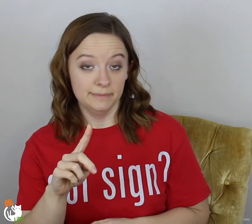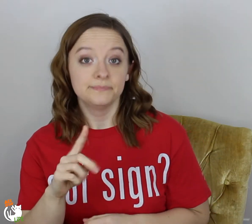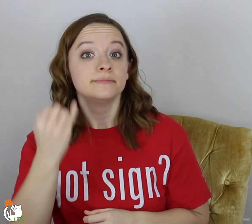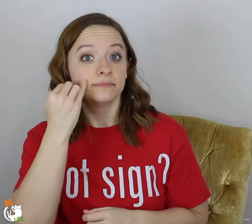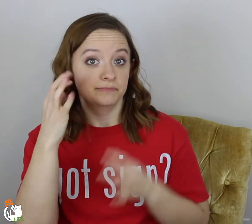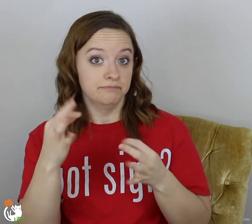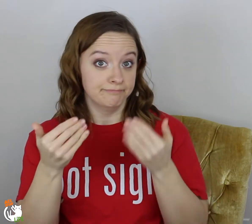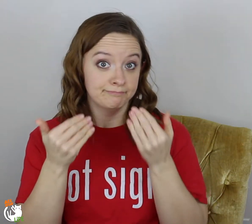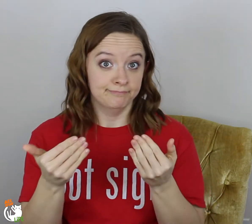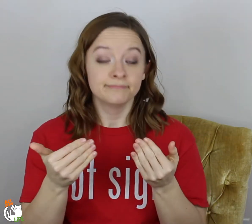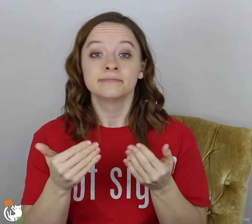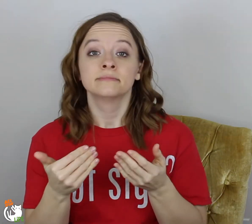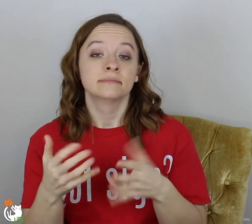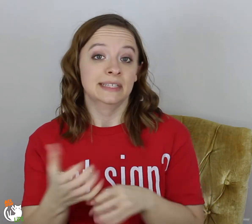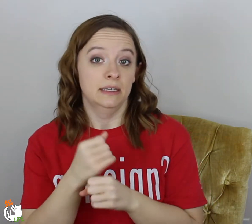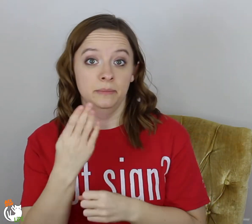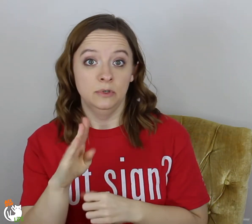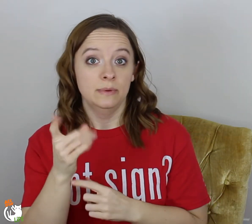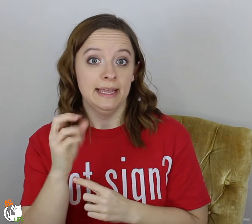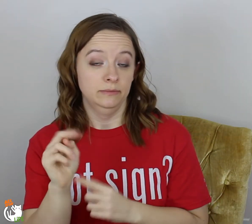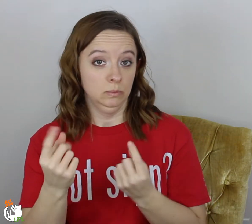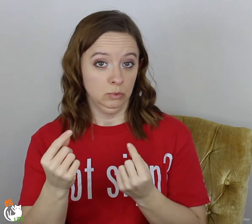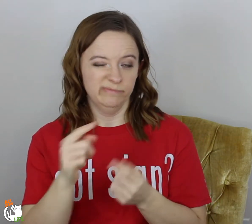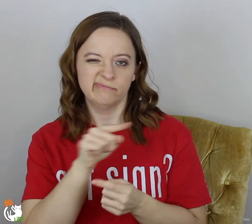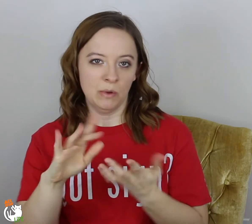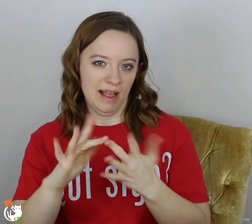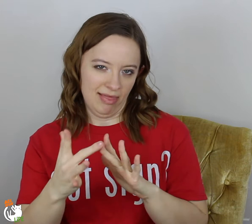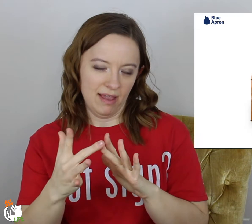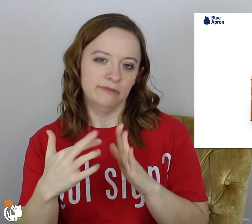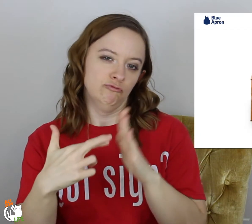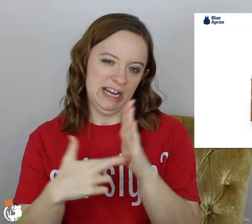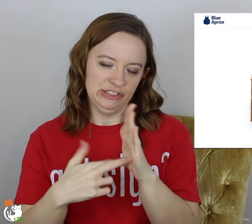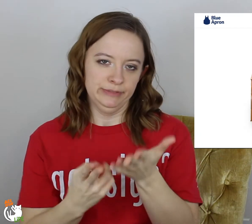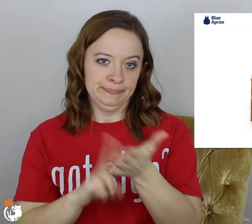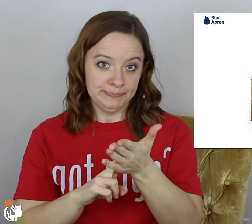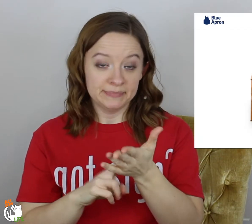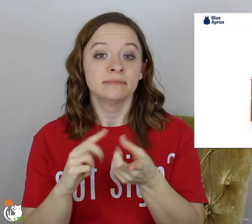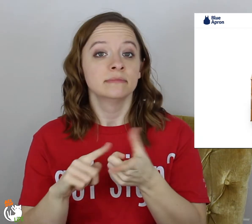Okay, if you decide to go ahead and get Blue Apron, What you have to do is go online and register.